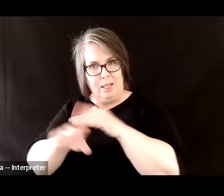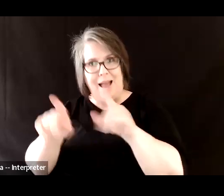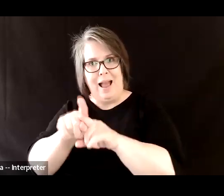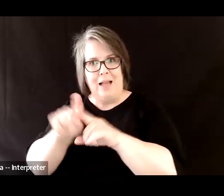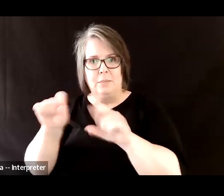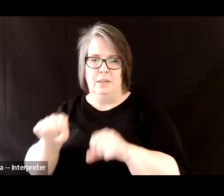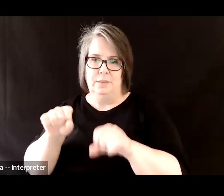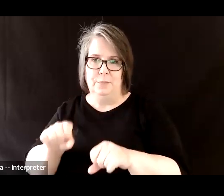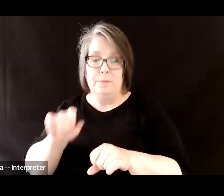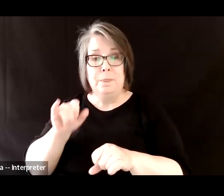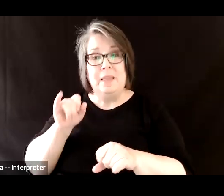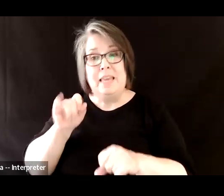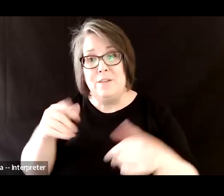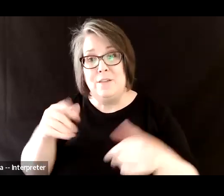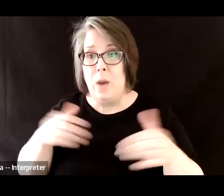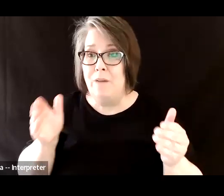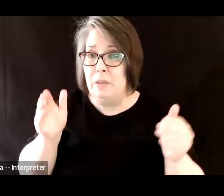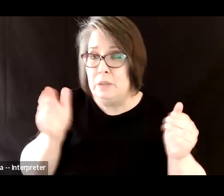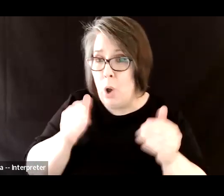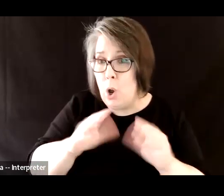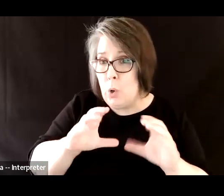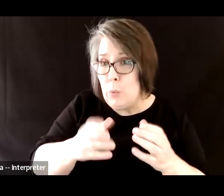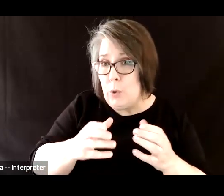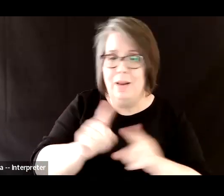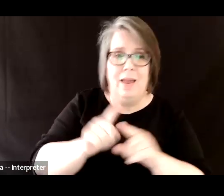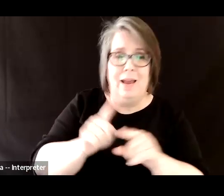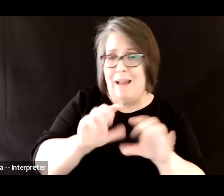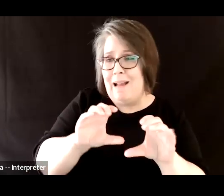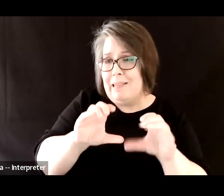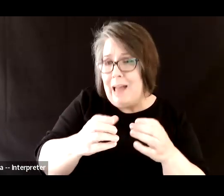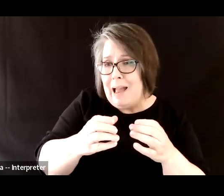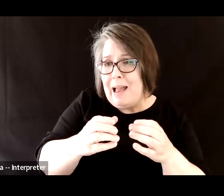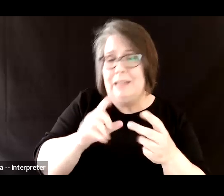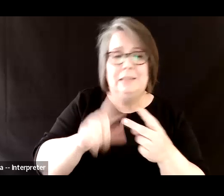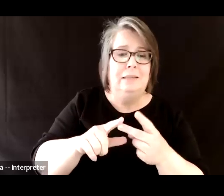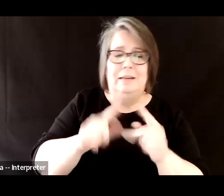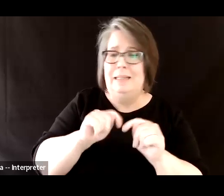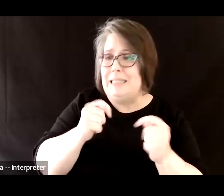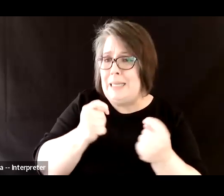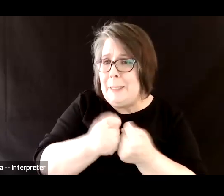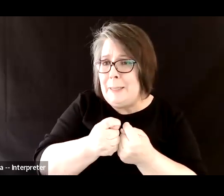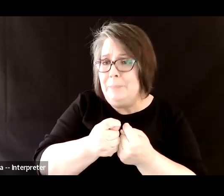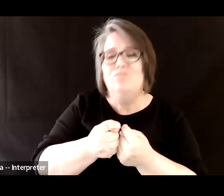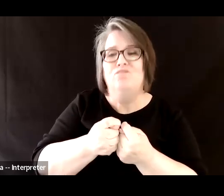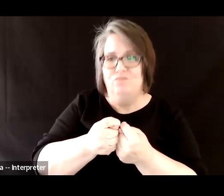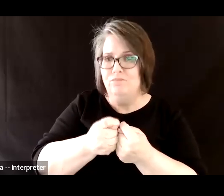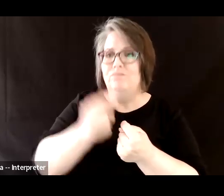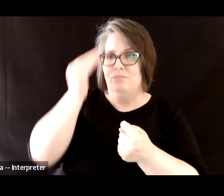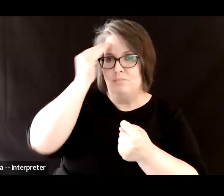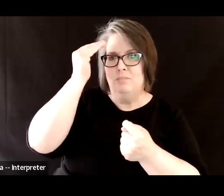Now, if it is a smaller group, like a class environment or a team meeting, just getting to know everybody that is going to